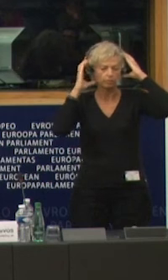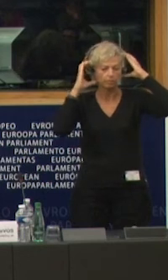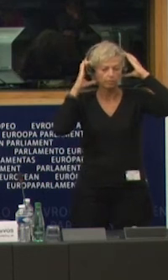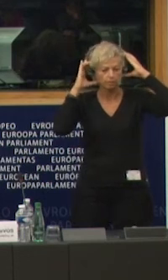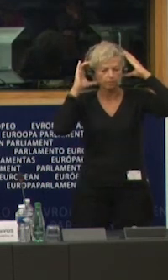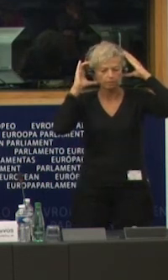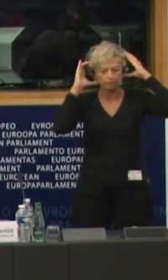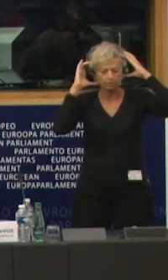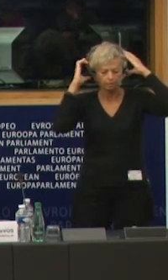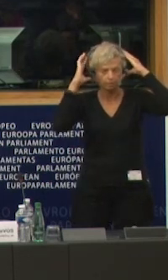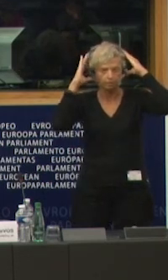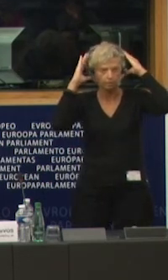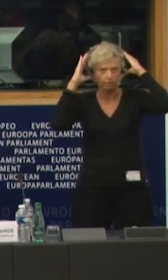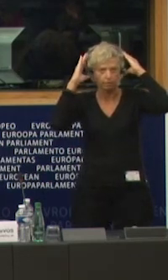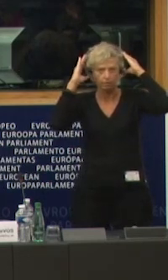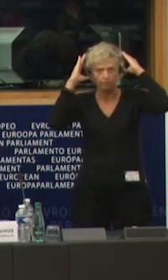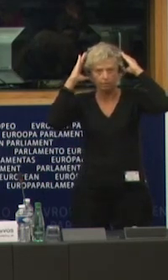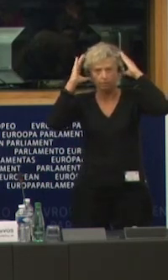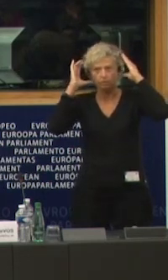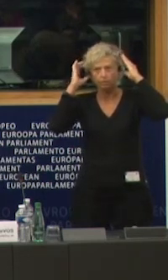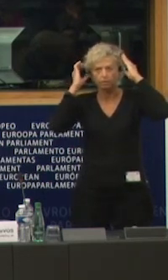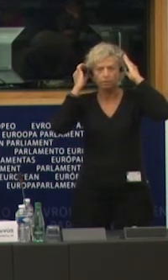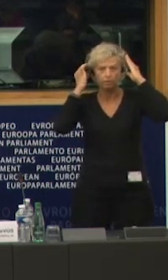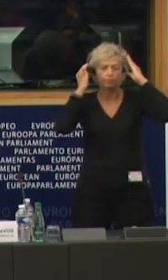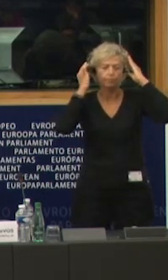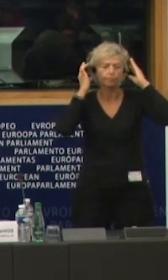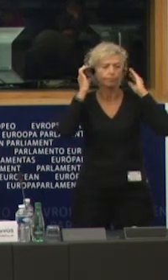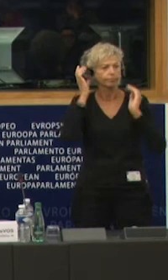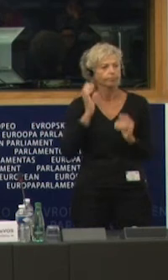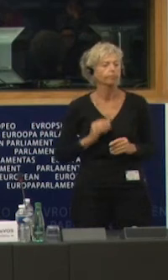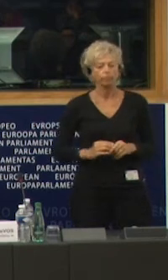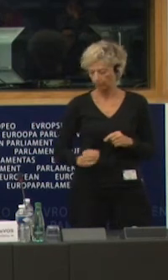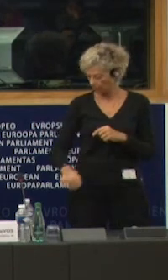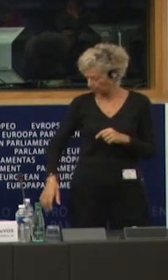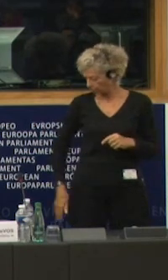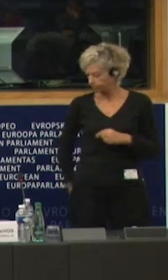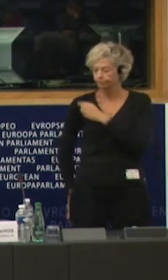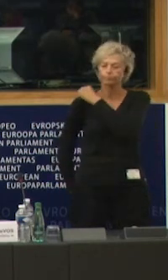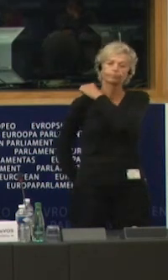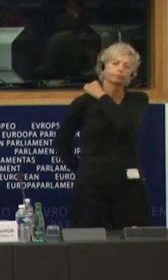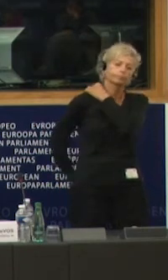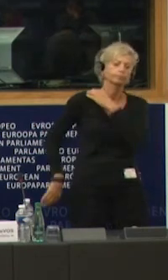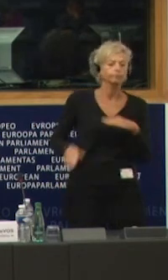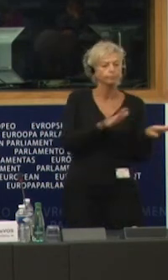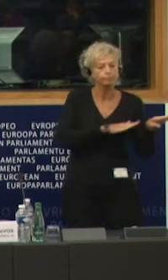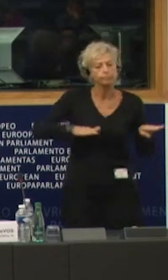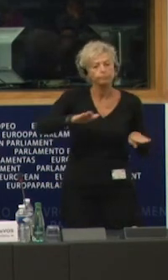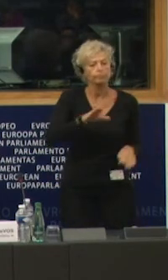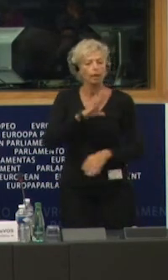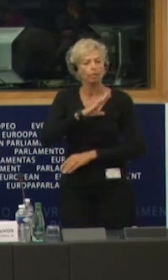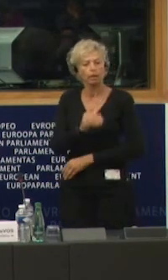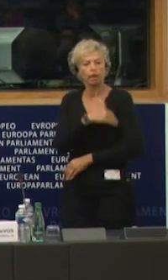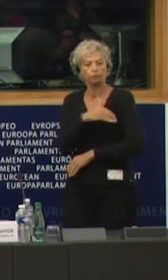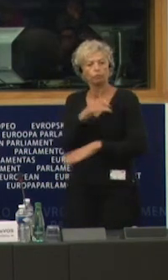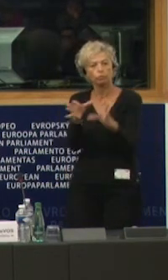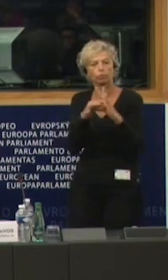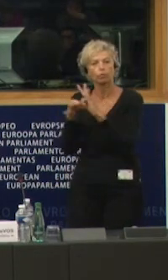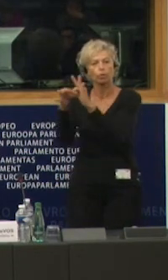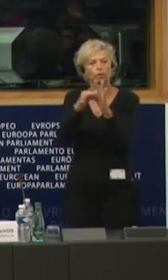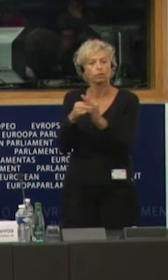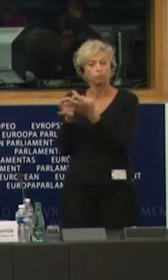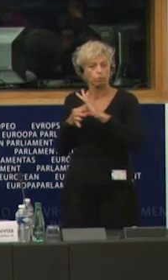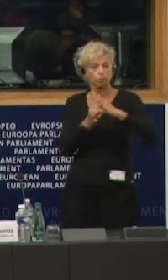an interface for participants. The youth coaching program is primarily in the schooling. But there are links with other programs.